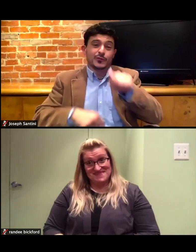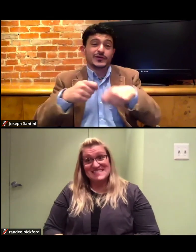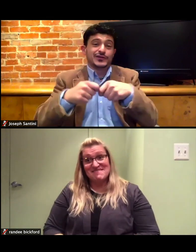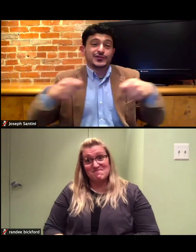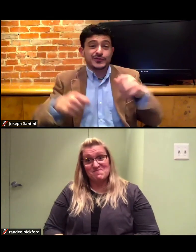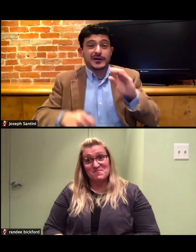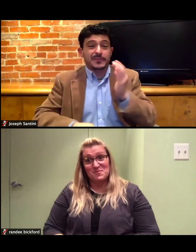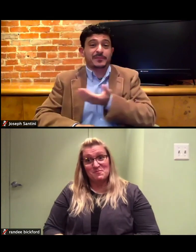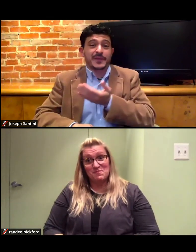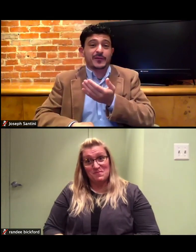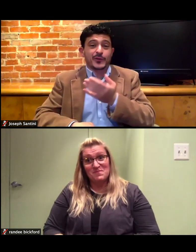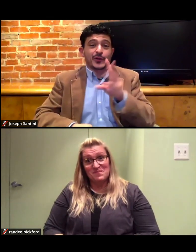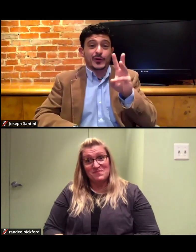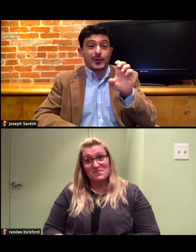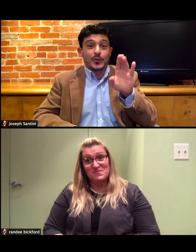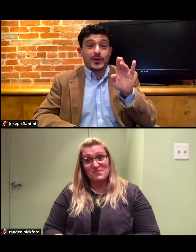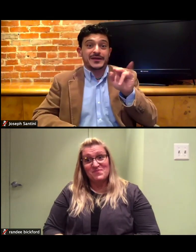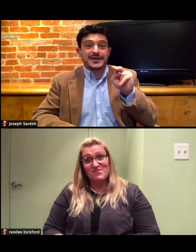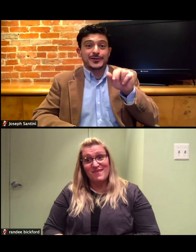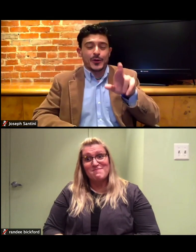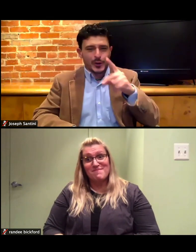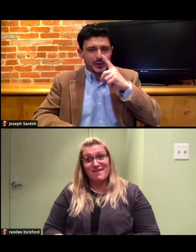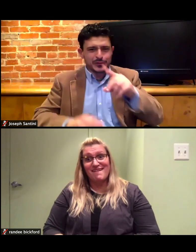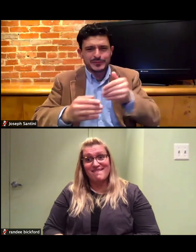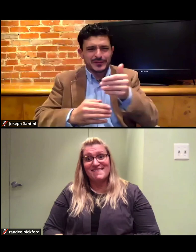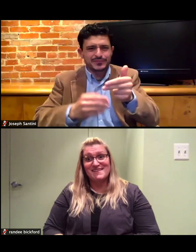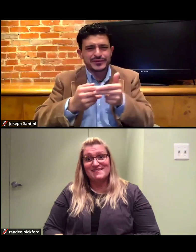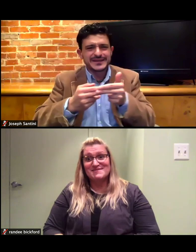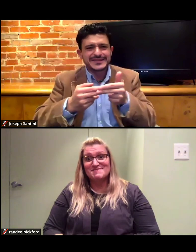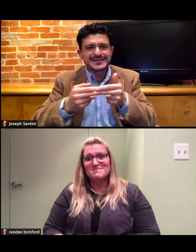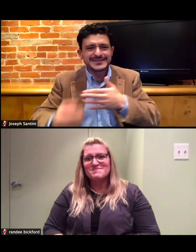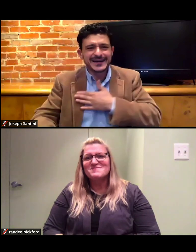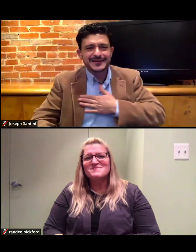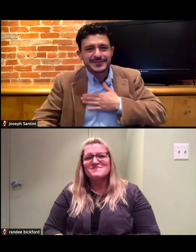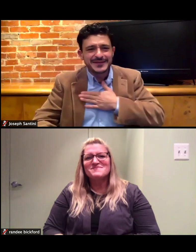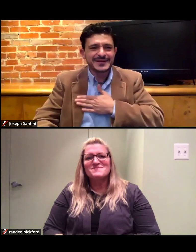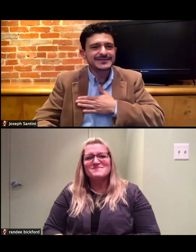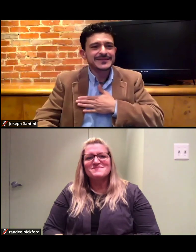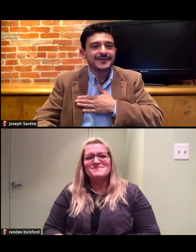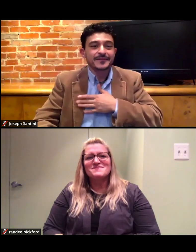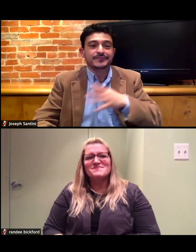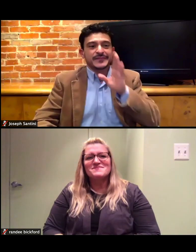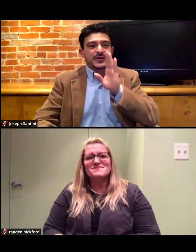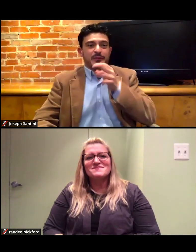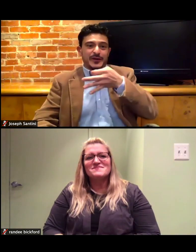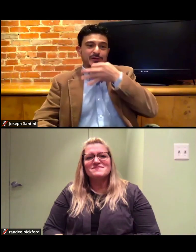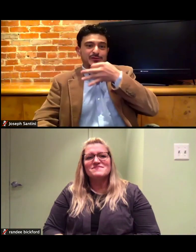And we have about one minute left and we're gonna have to wrap up our webinar. If we could go to the next slide, please.